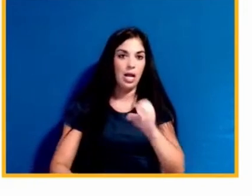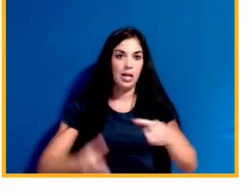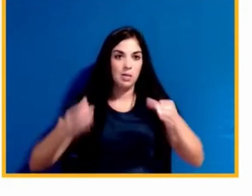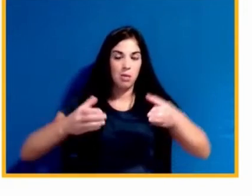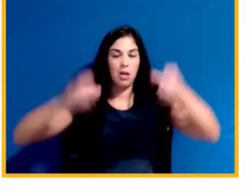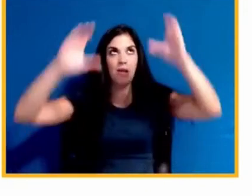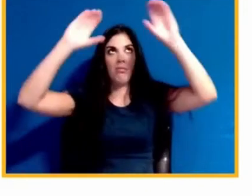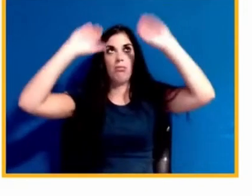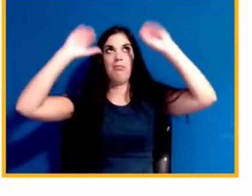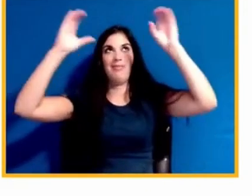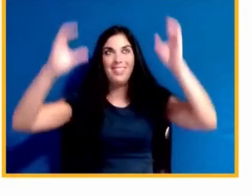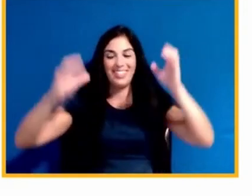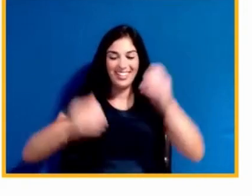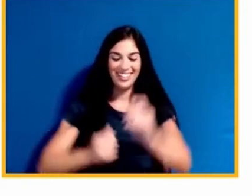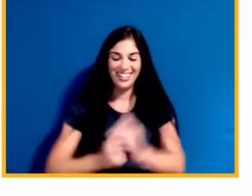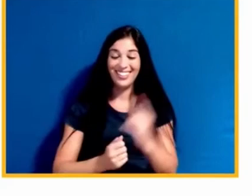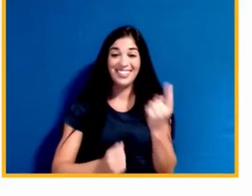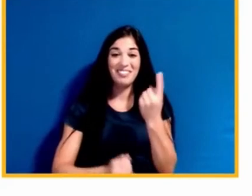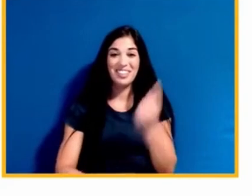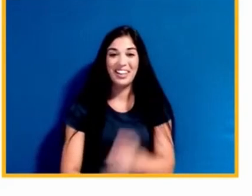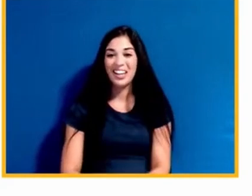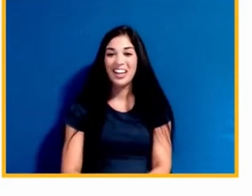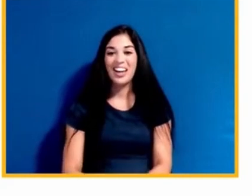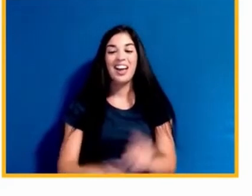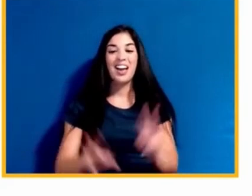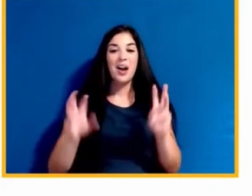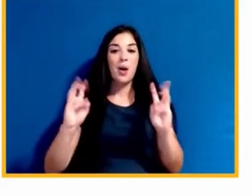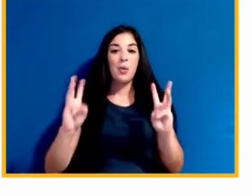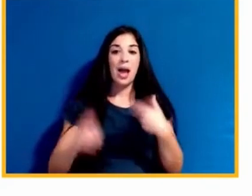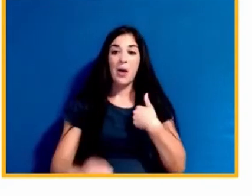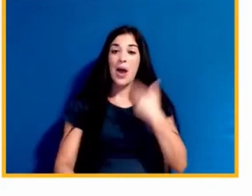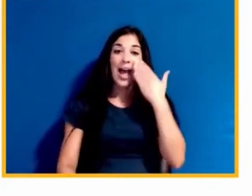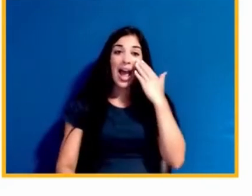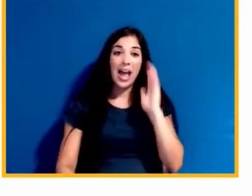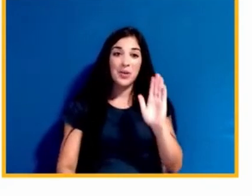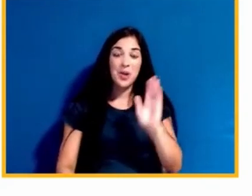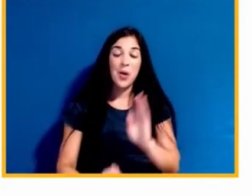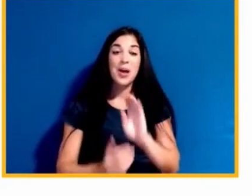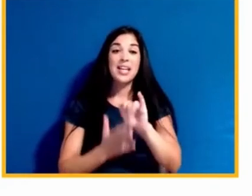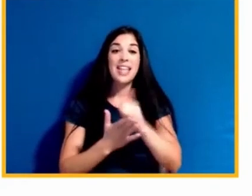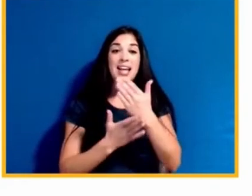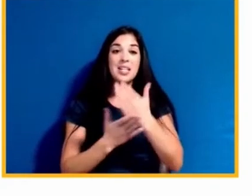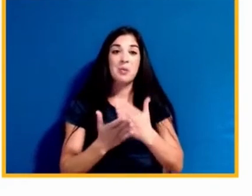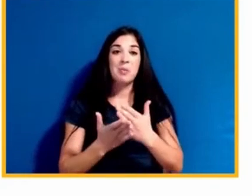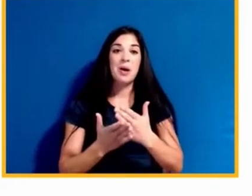Wow. I don't even know, that's just far too much sass even for